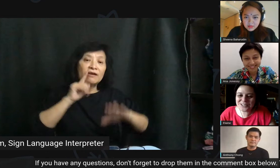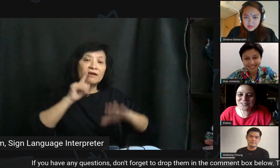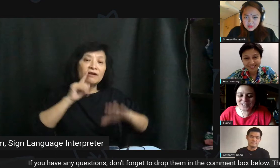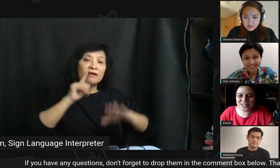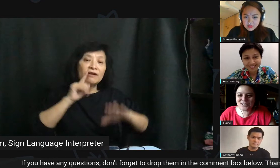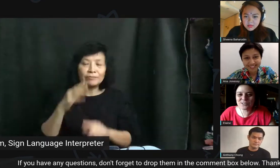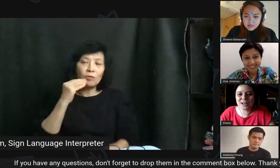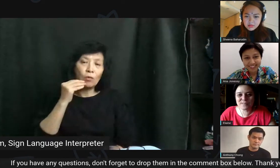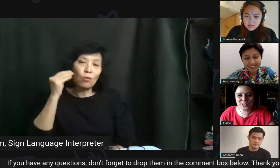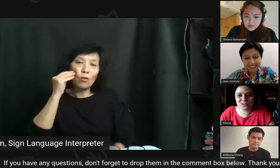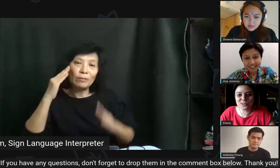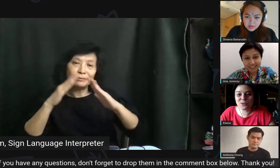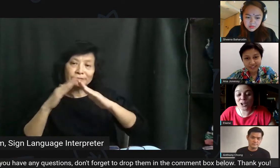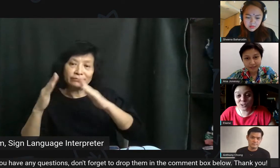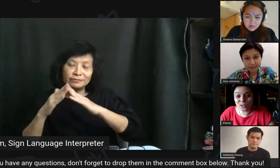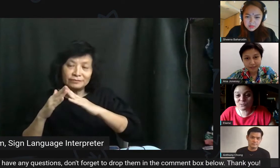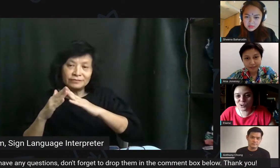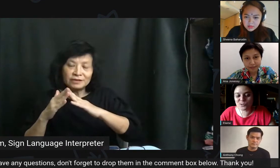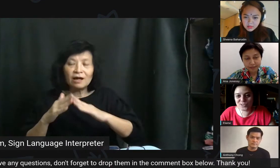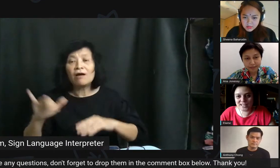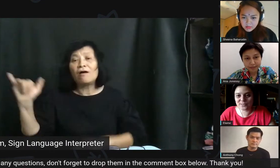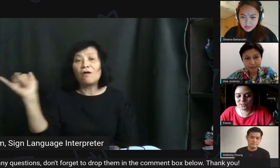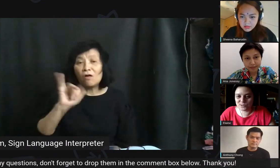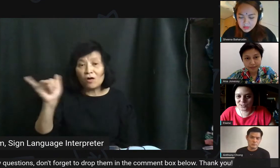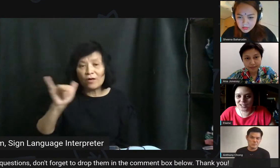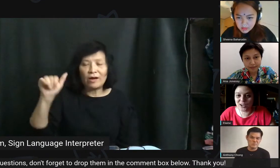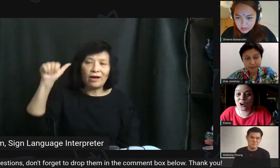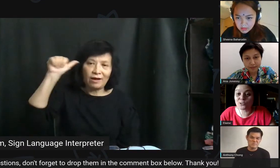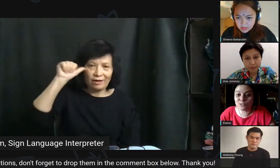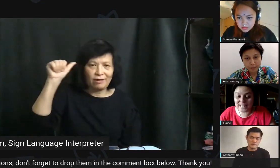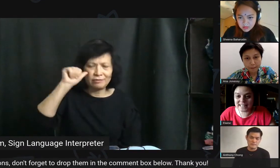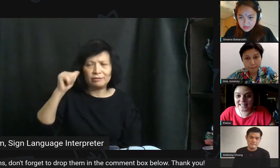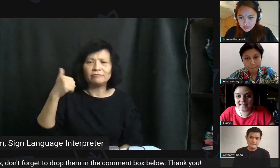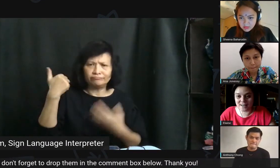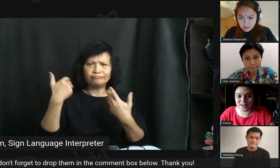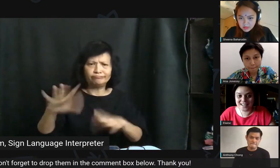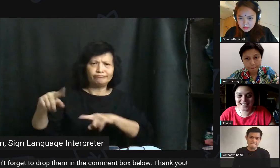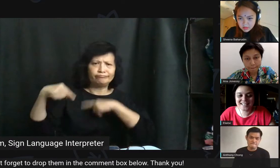But also because you have been doing a lot of work with the Deaf community already in Sabah.